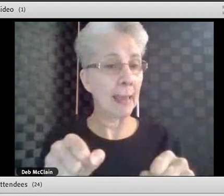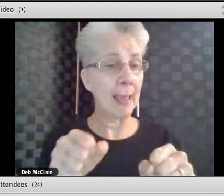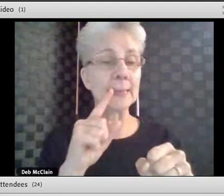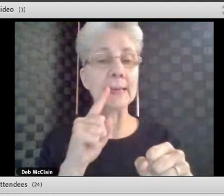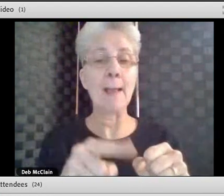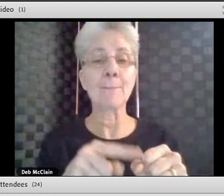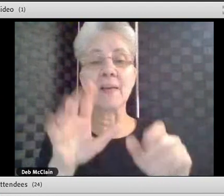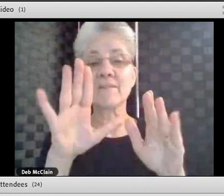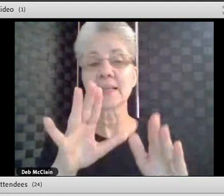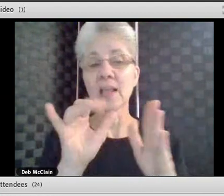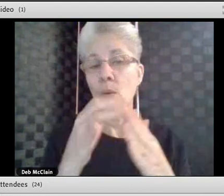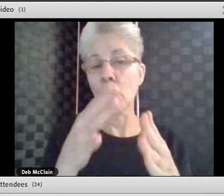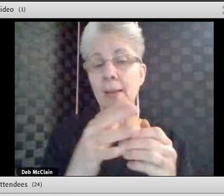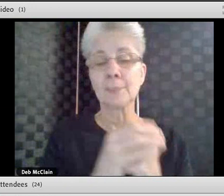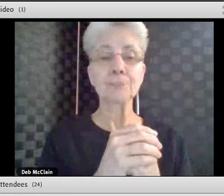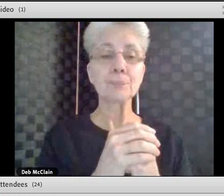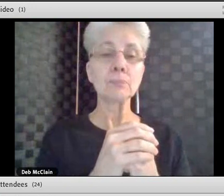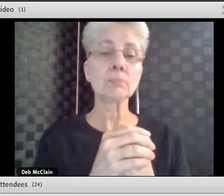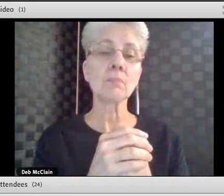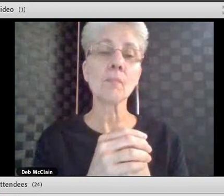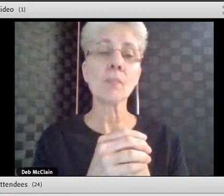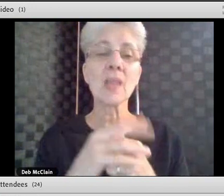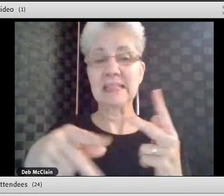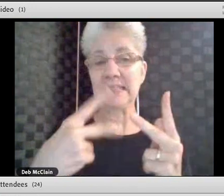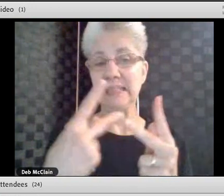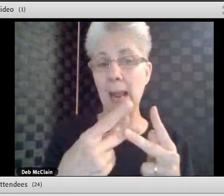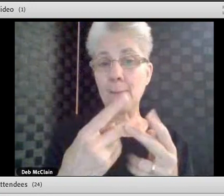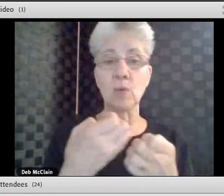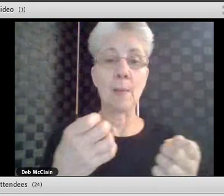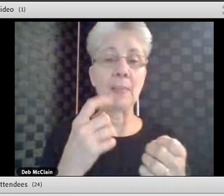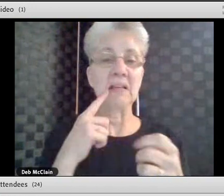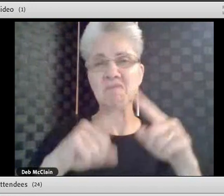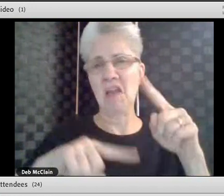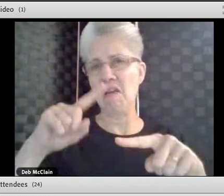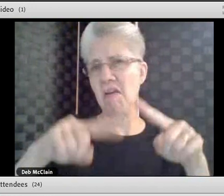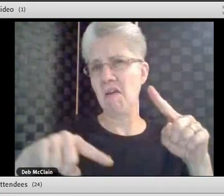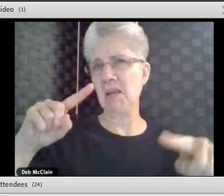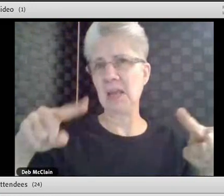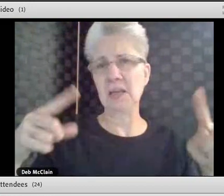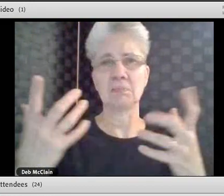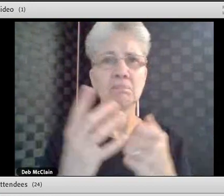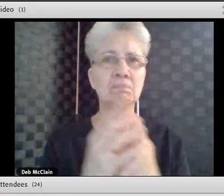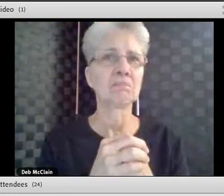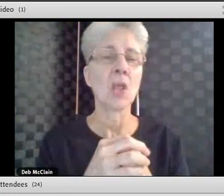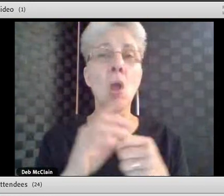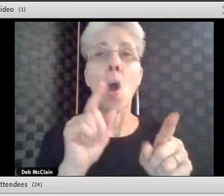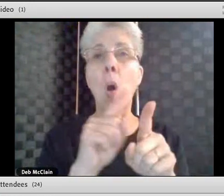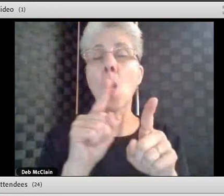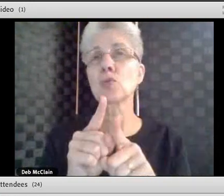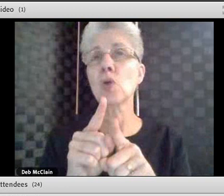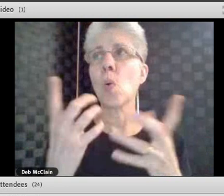could be something that you check out, can be fantastic that way. The type of equipment can vary.